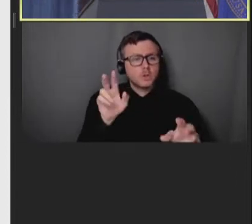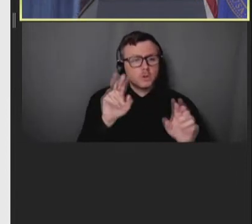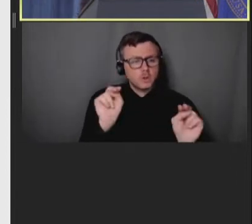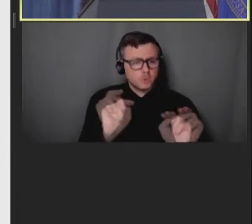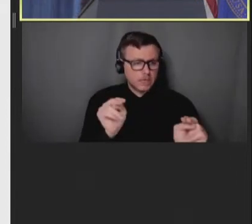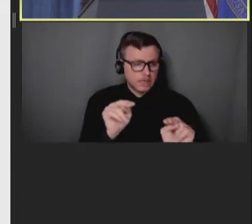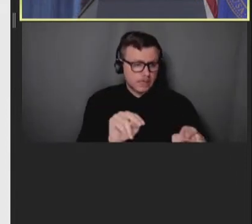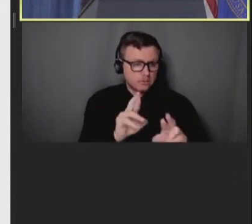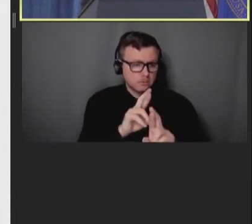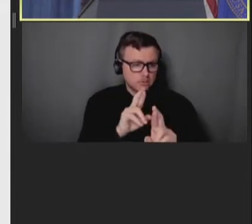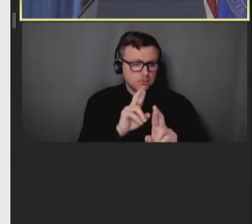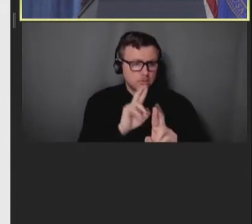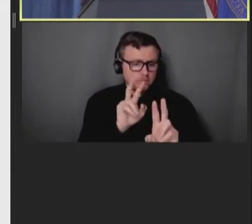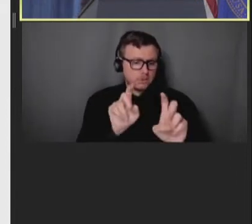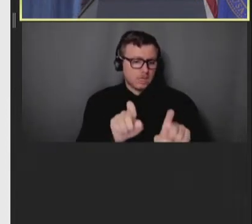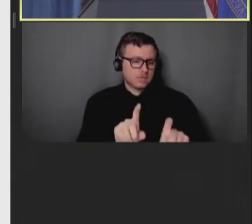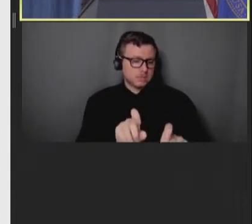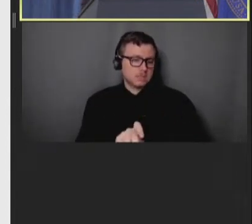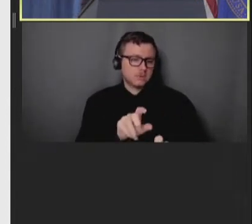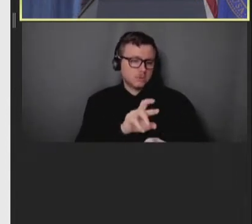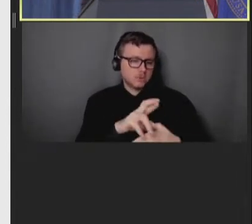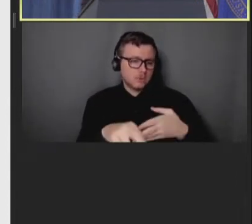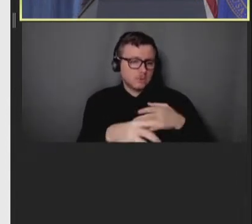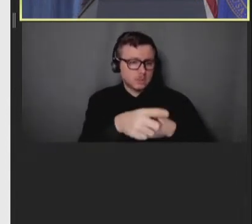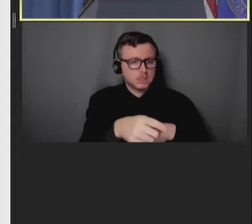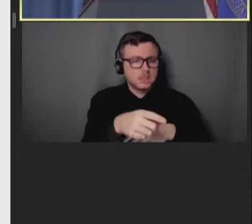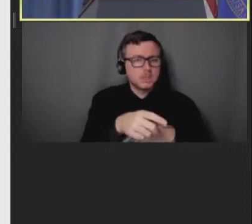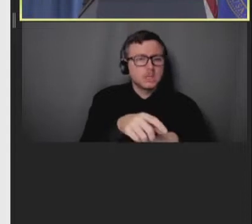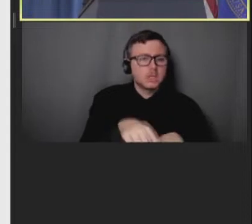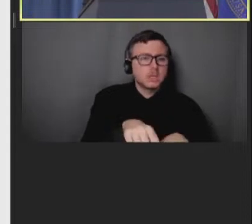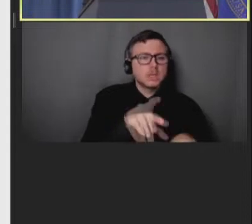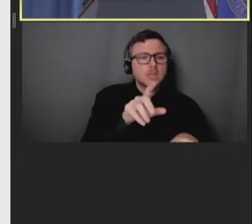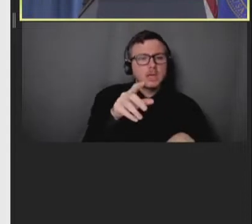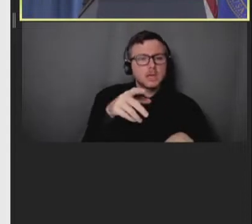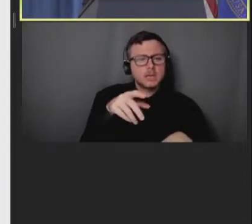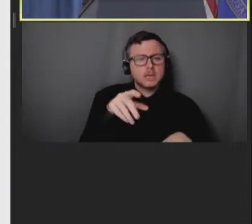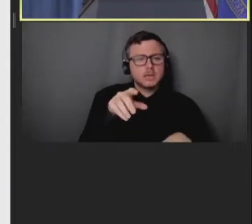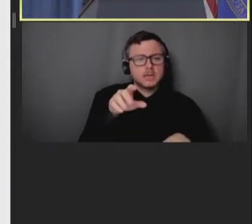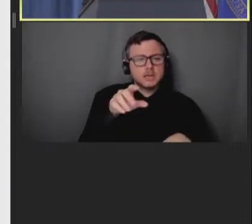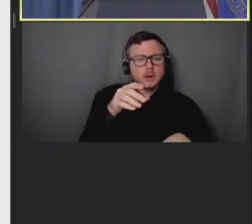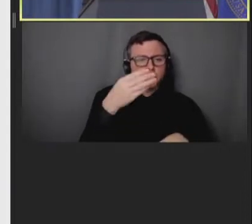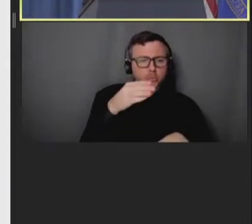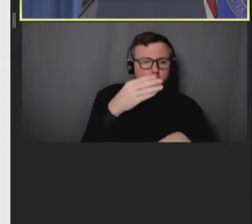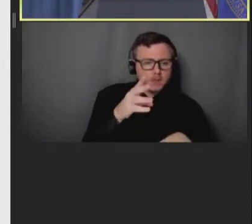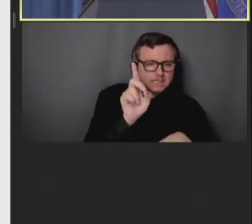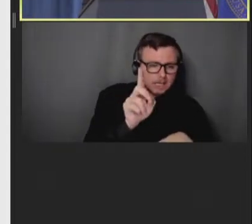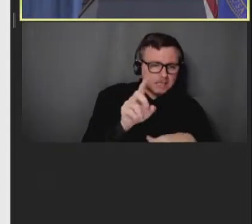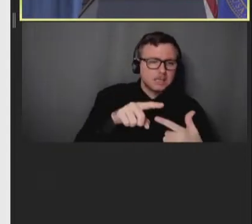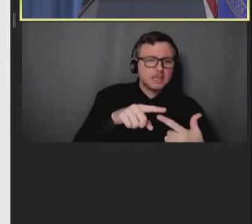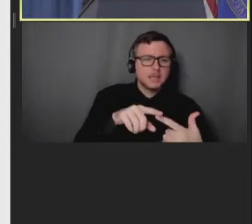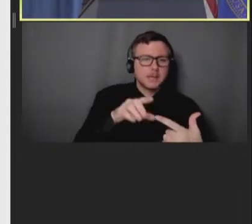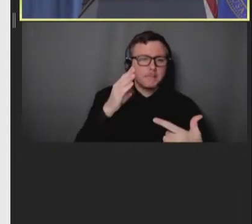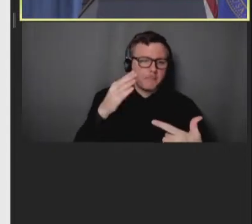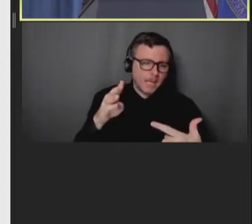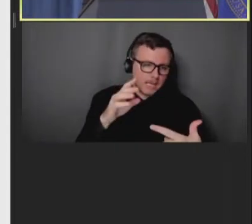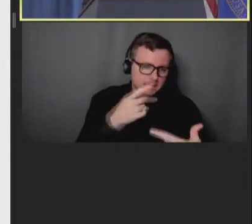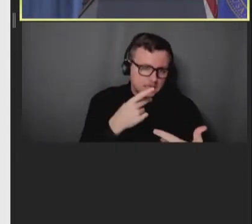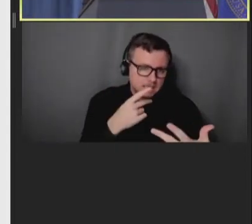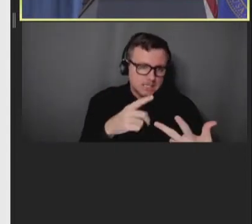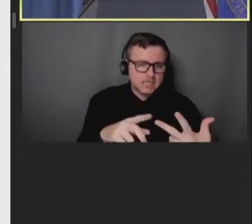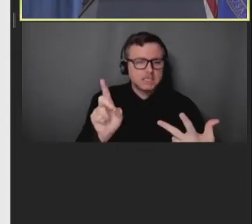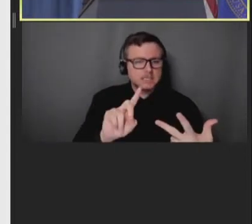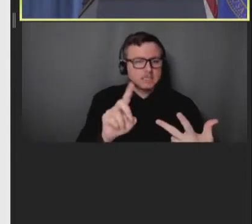F. Blue is the D614G and pink is Beta, Delta is green, and Omicron is the orange color. And it